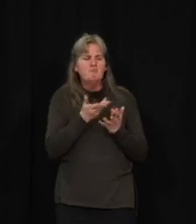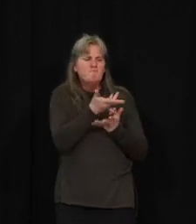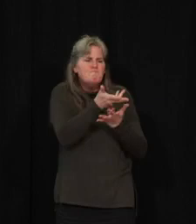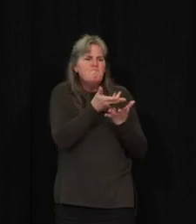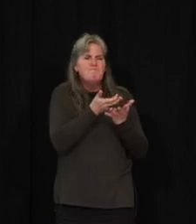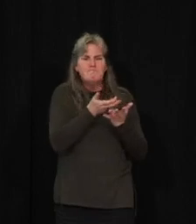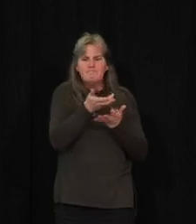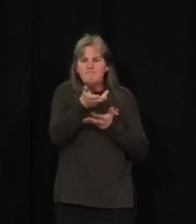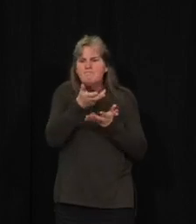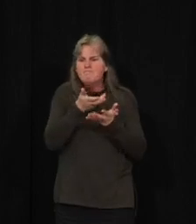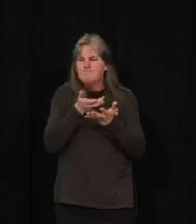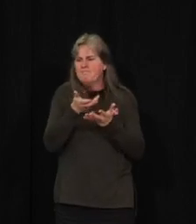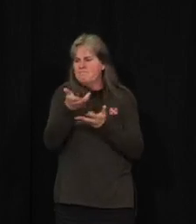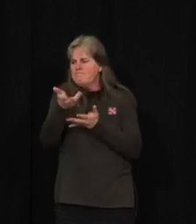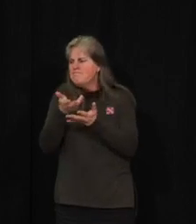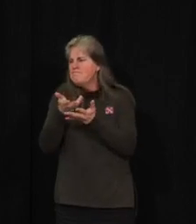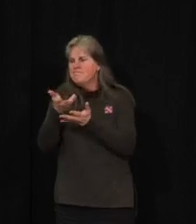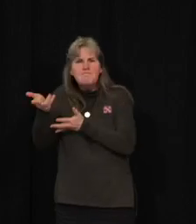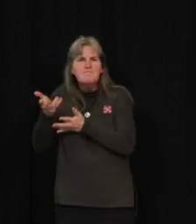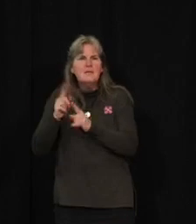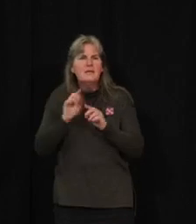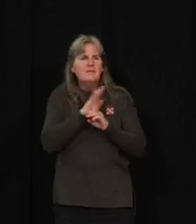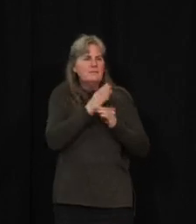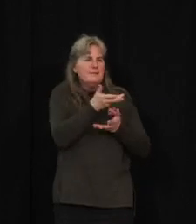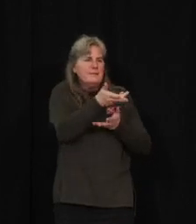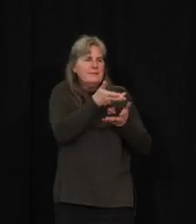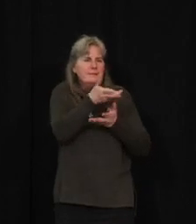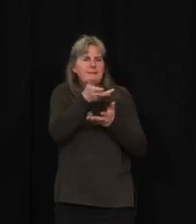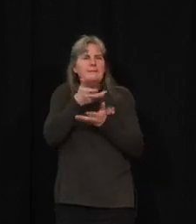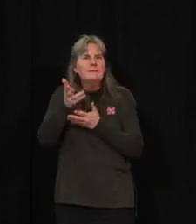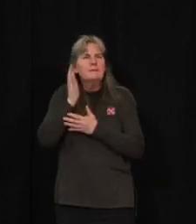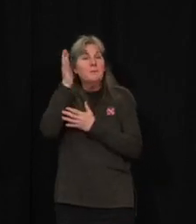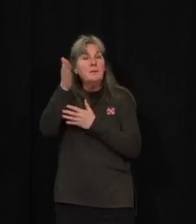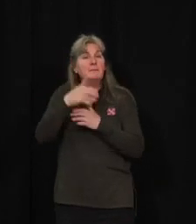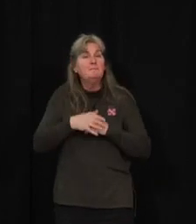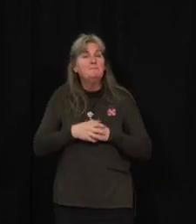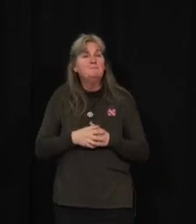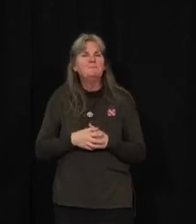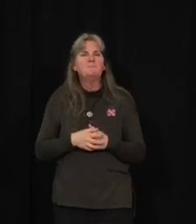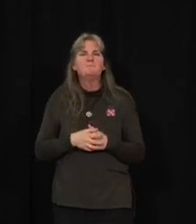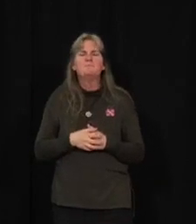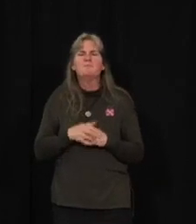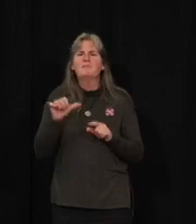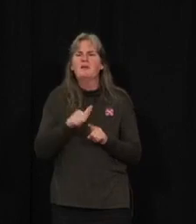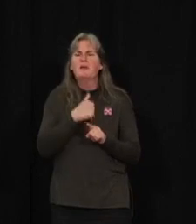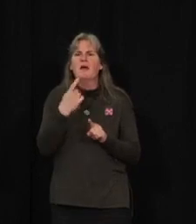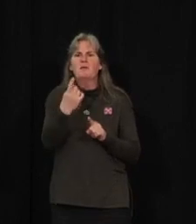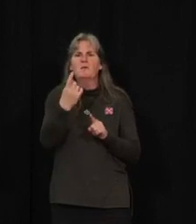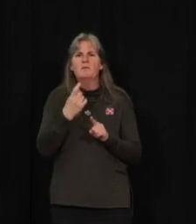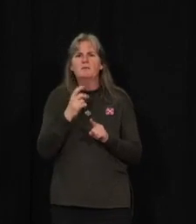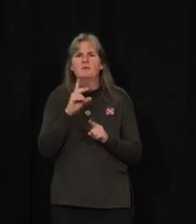owners themselves. Reporter: And a separate question for Dr Hanley. It is nice this weekend.